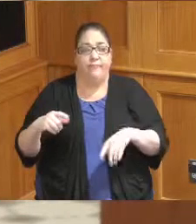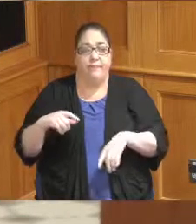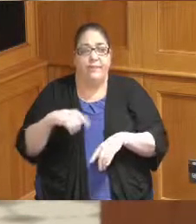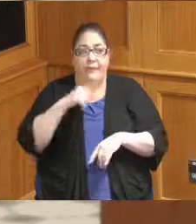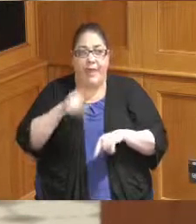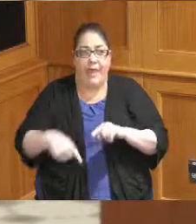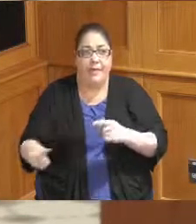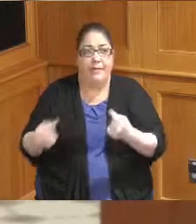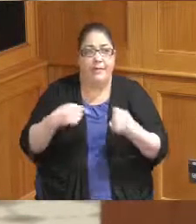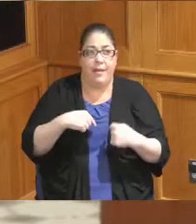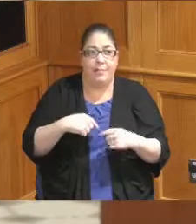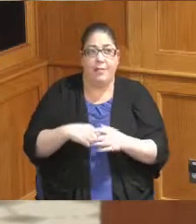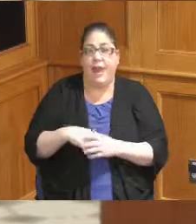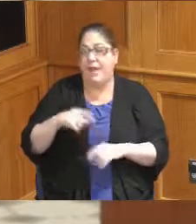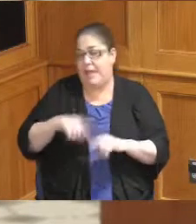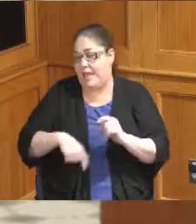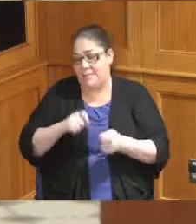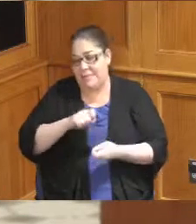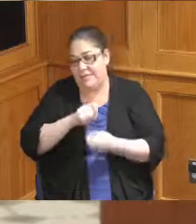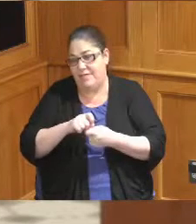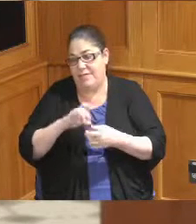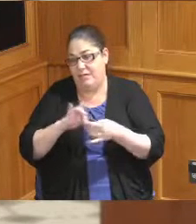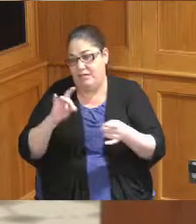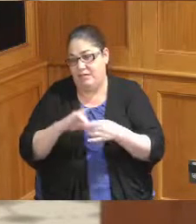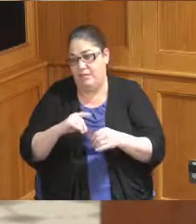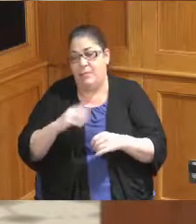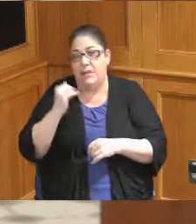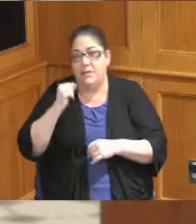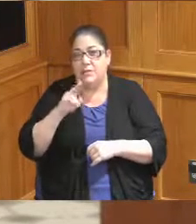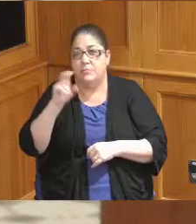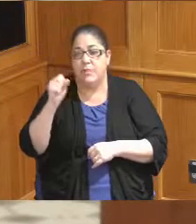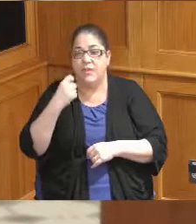comment specifically as the bus was getting started okay I wanted to I know that because